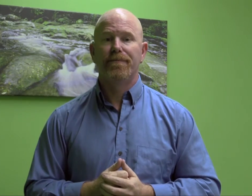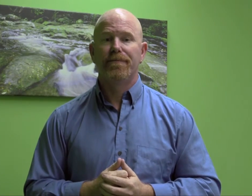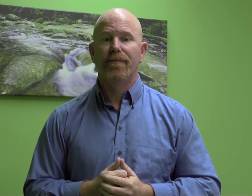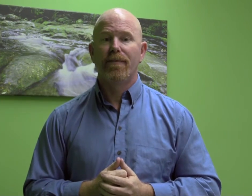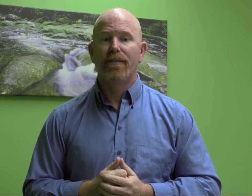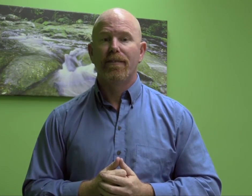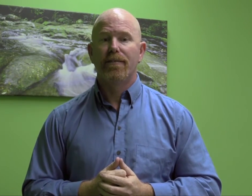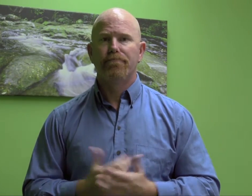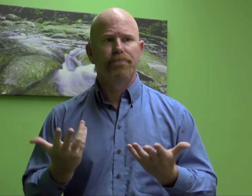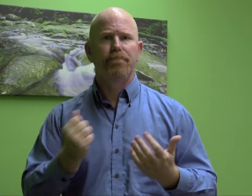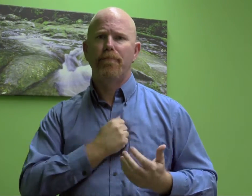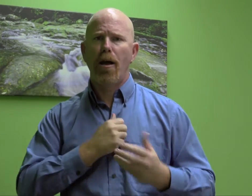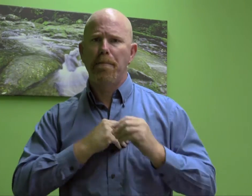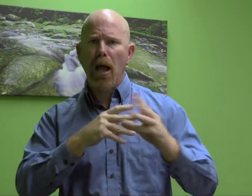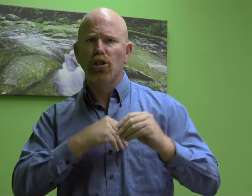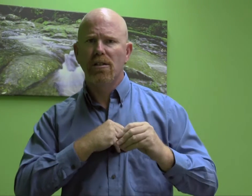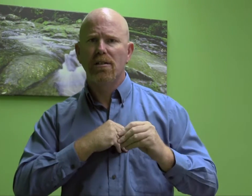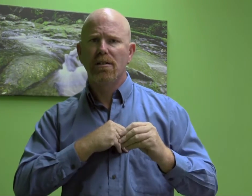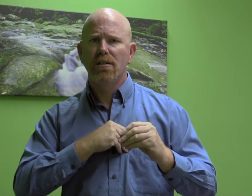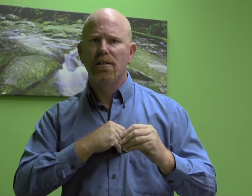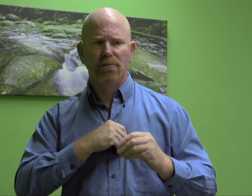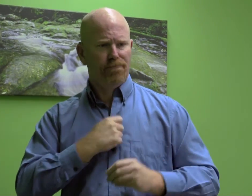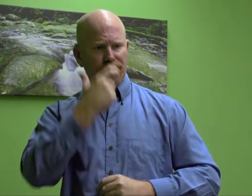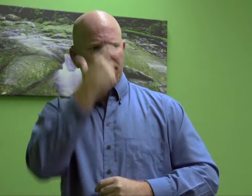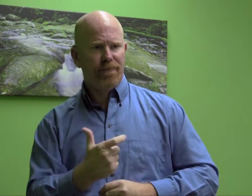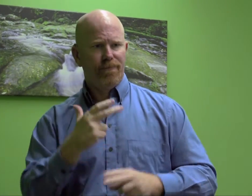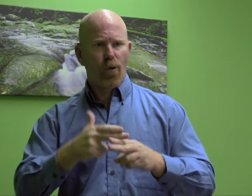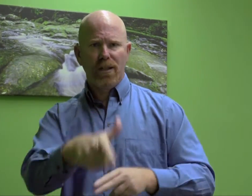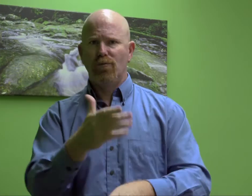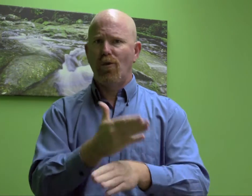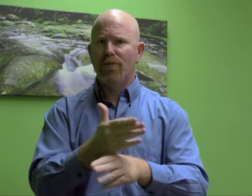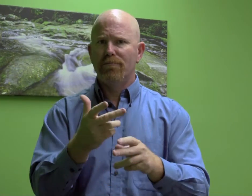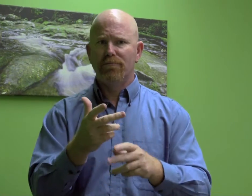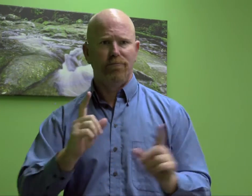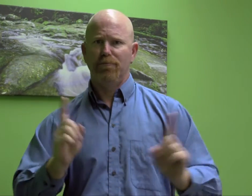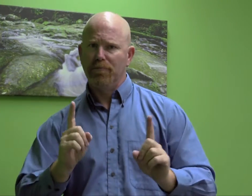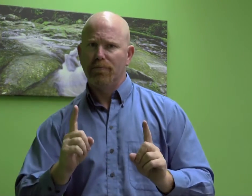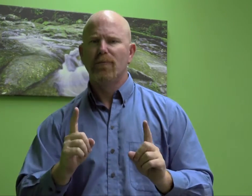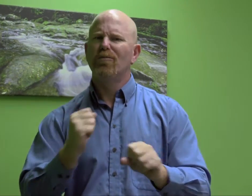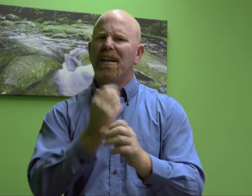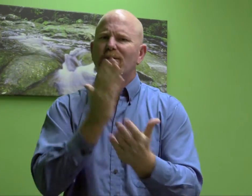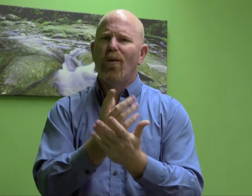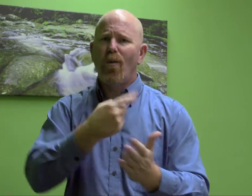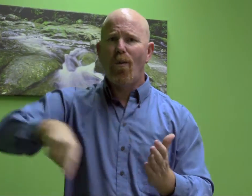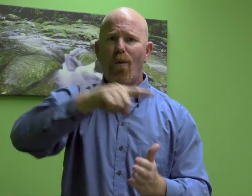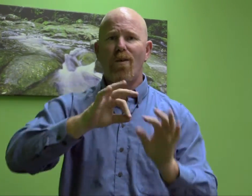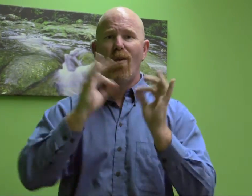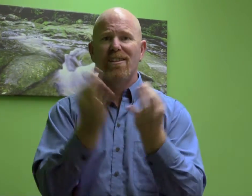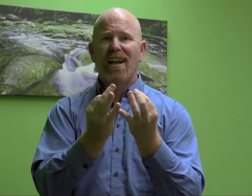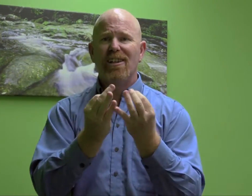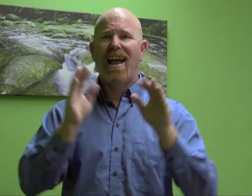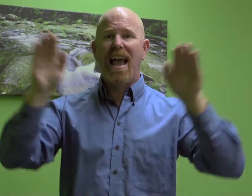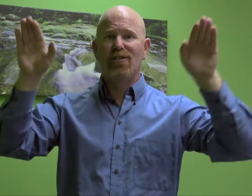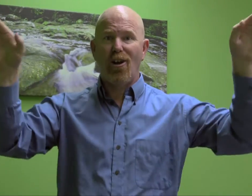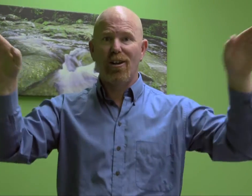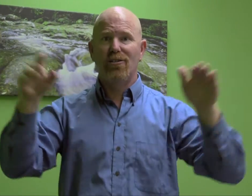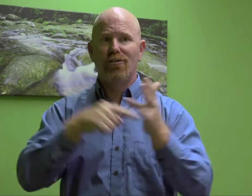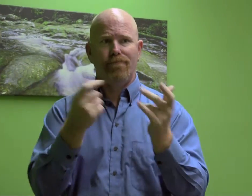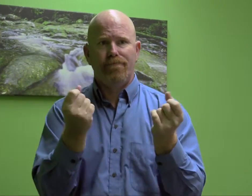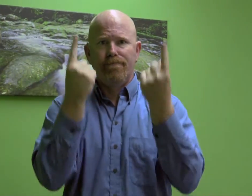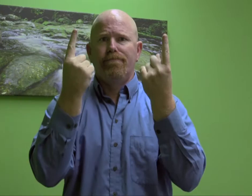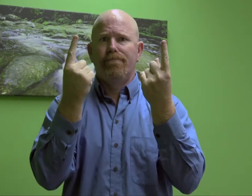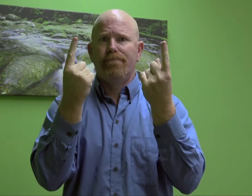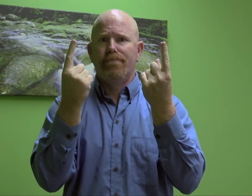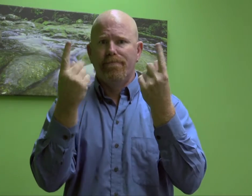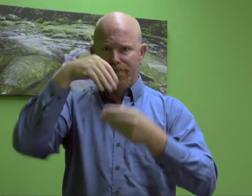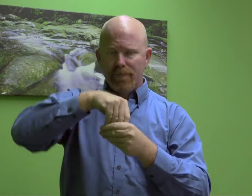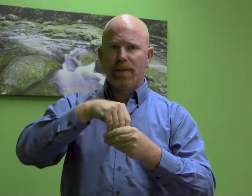My passion is to make sure all organisations out there are more aware and understand the